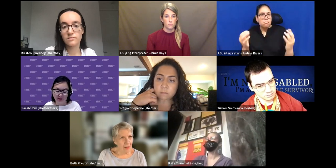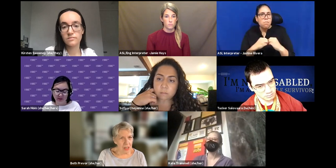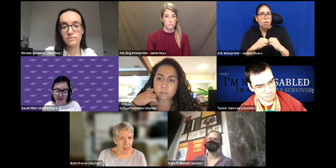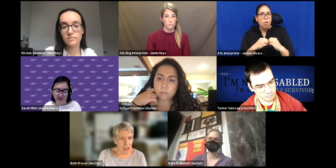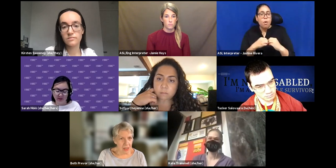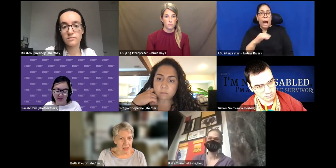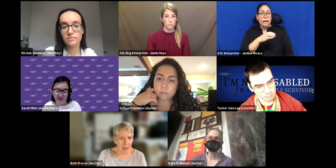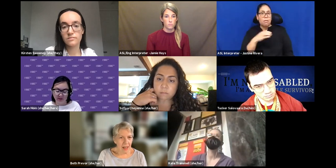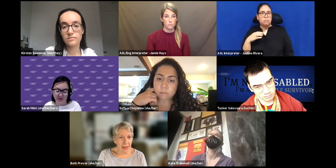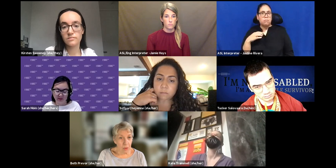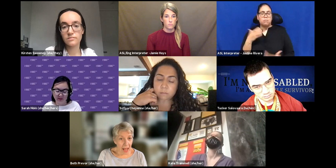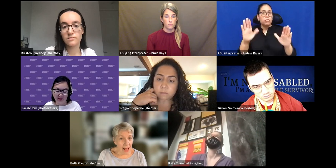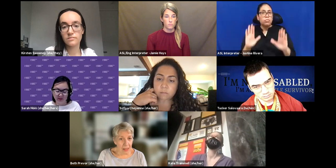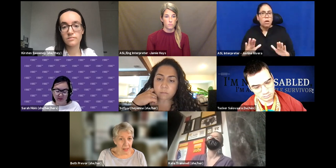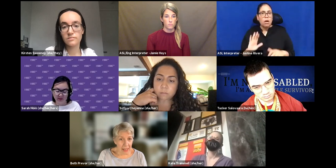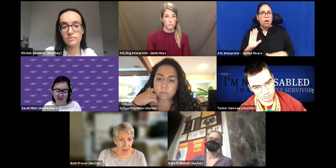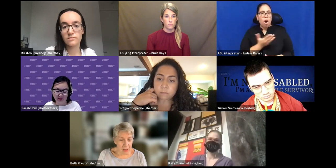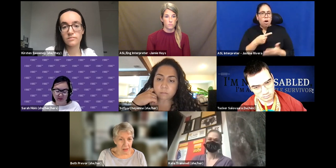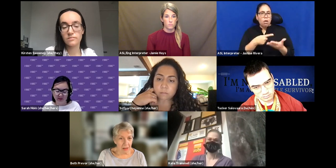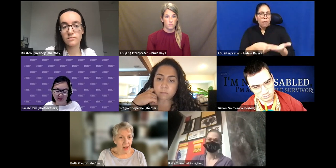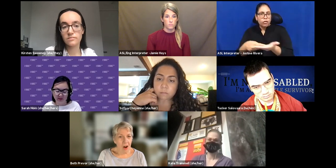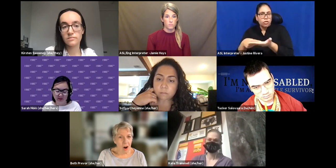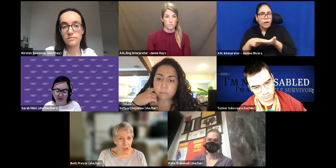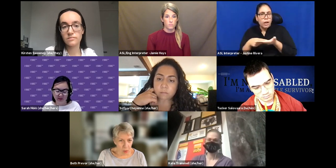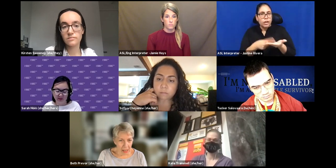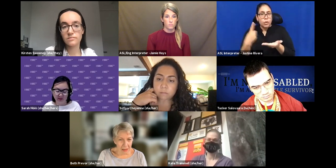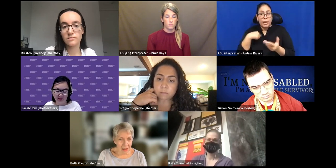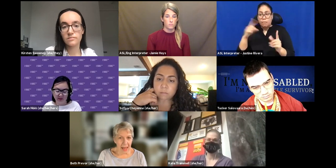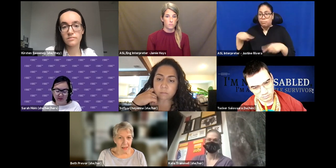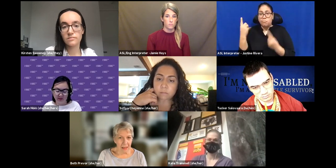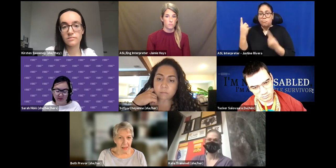conversations that we're having in the council are great. And